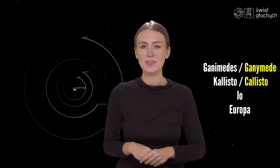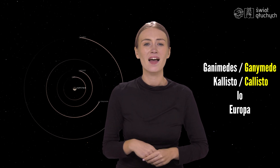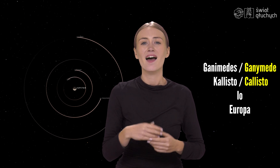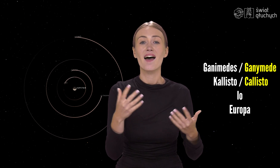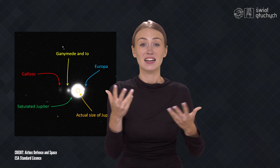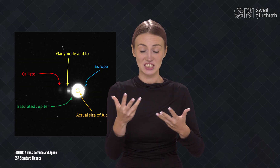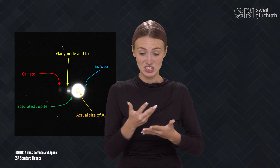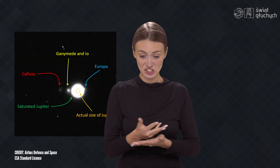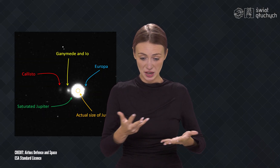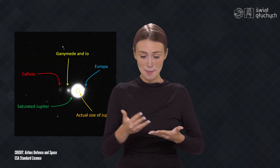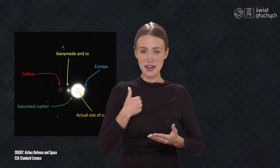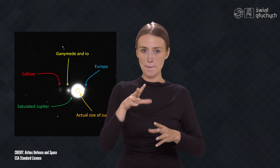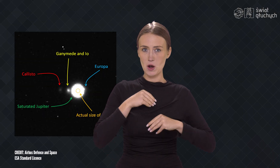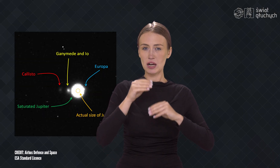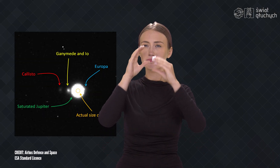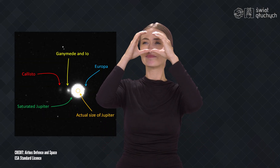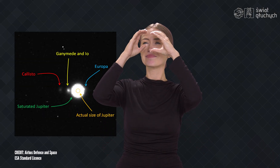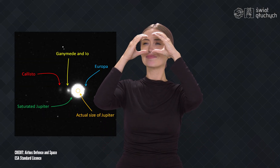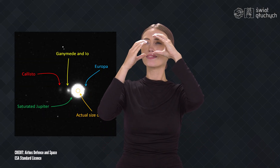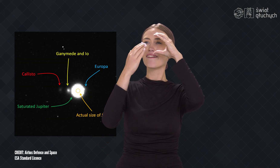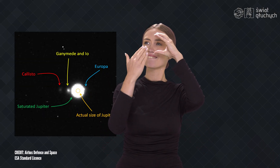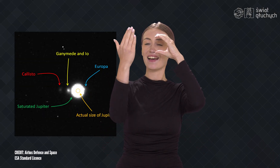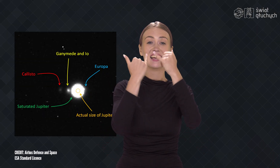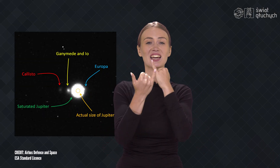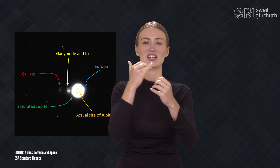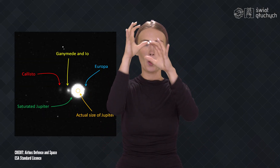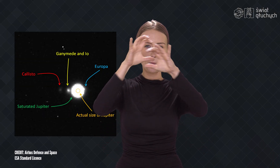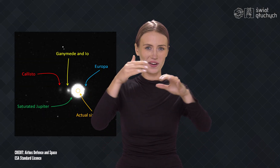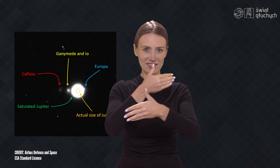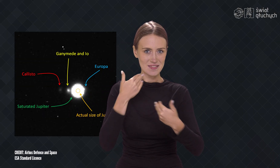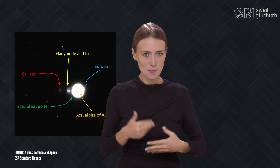and you can see them from Earth through binoculars on a clear night.